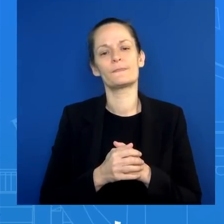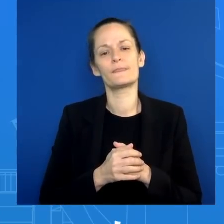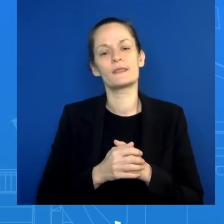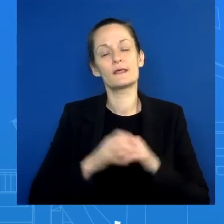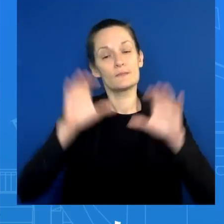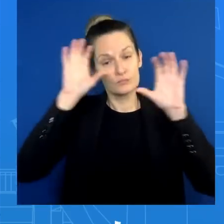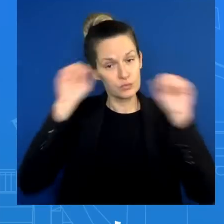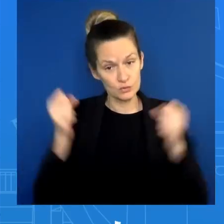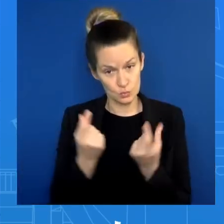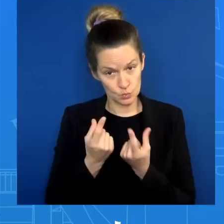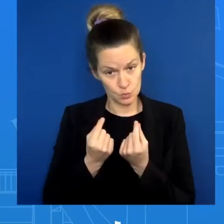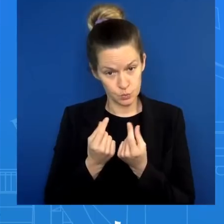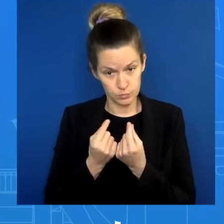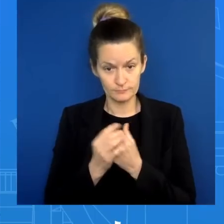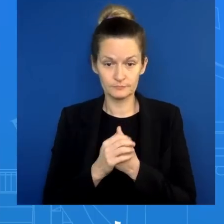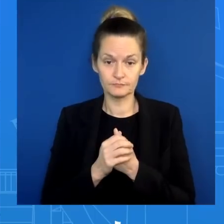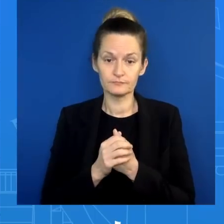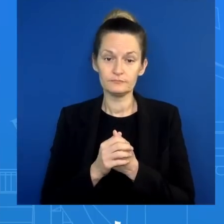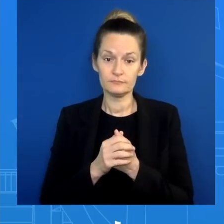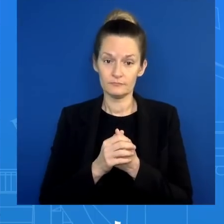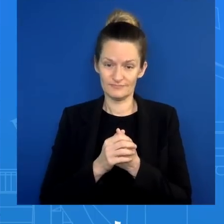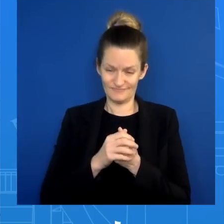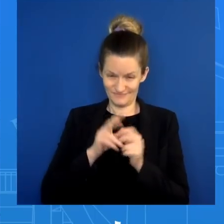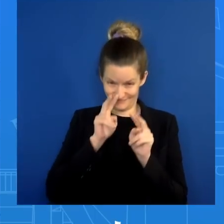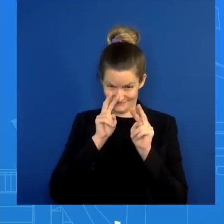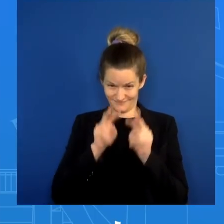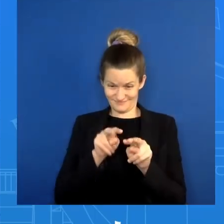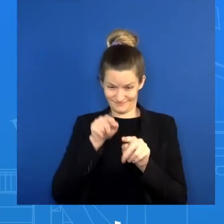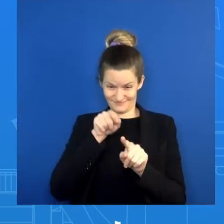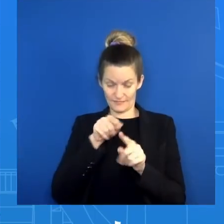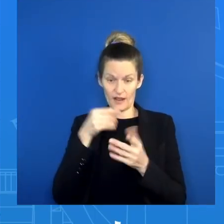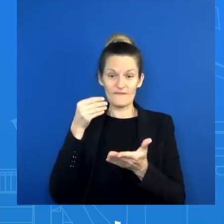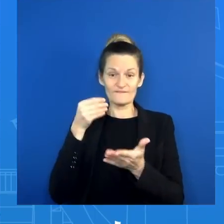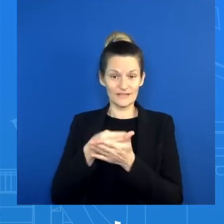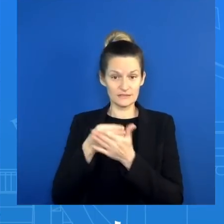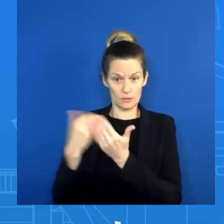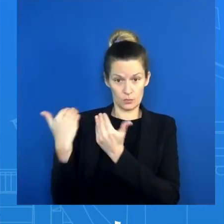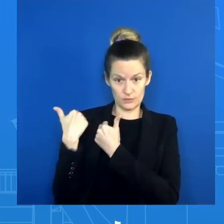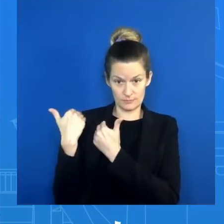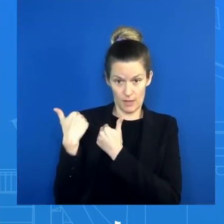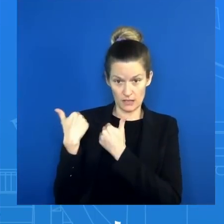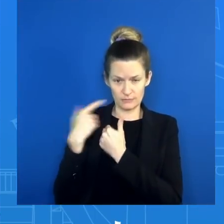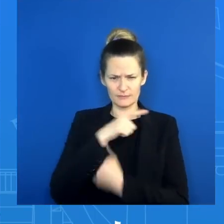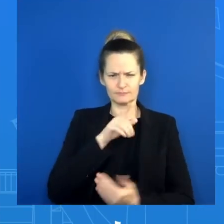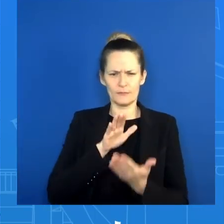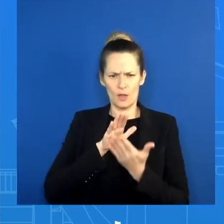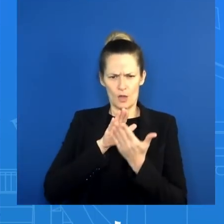This is why it took us this time to do the legal review, to look at the process.